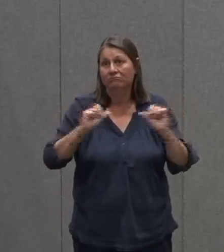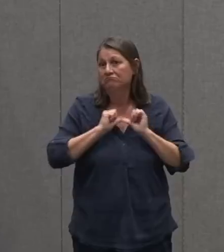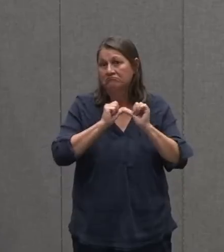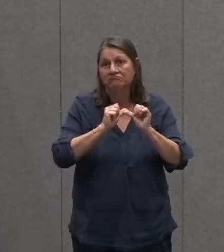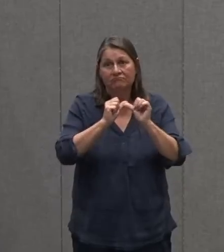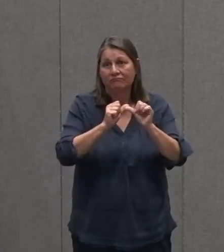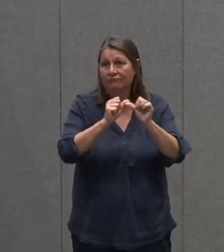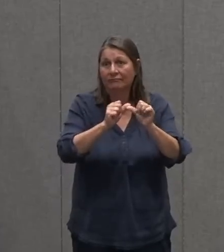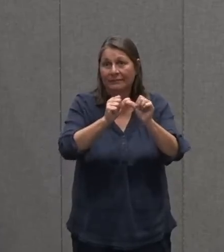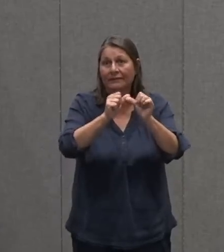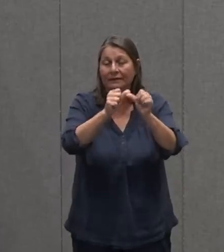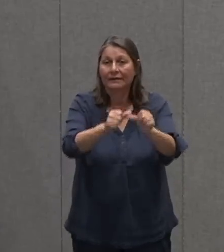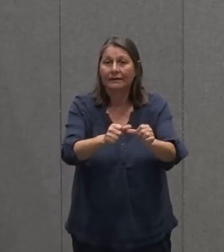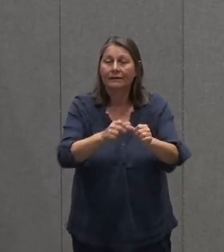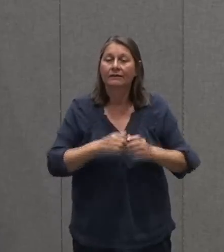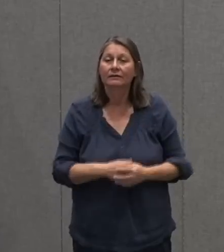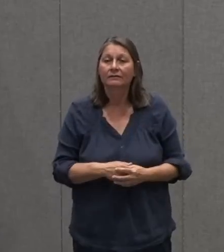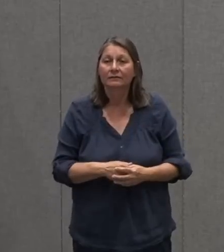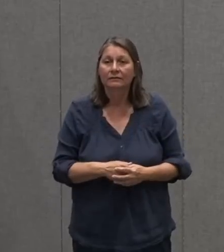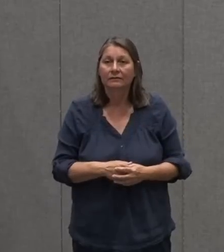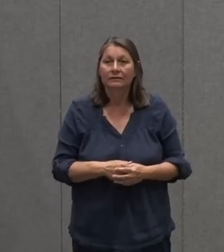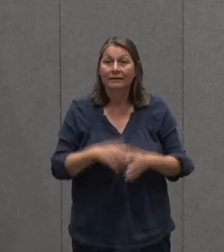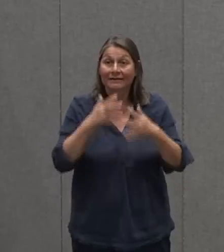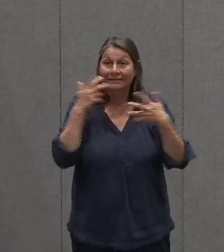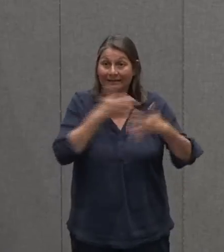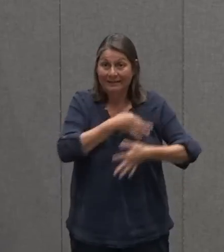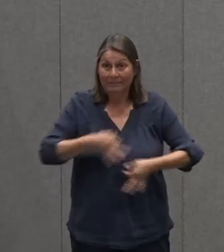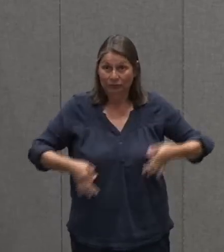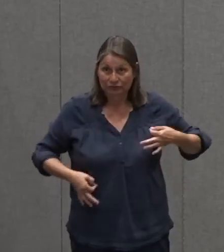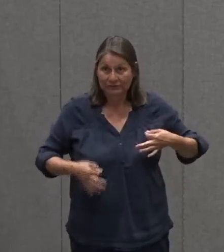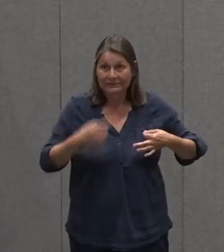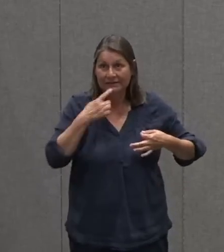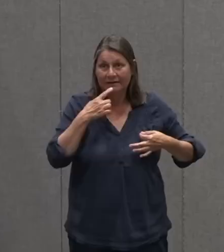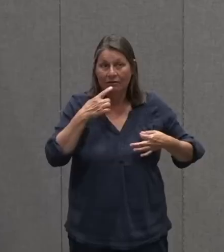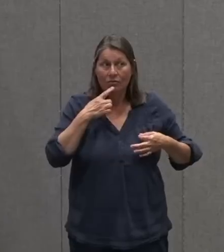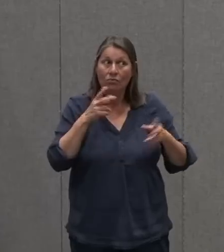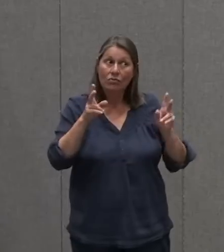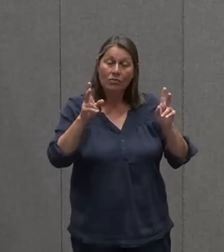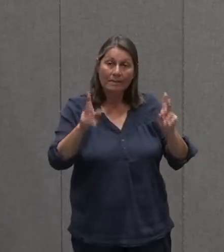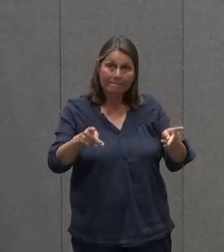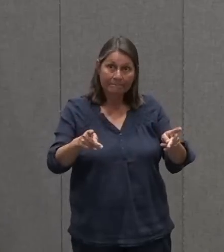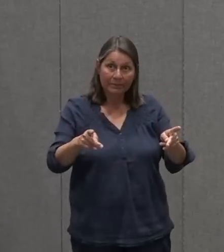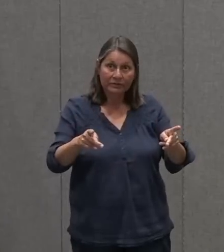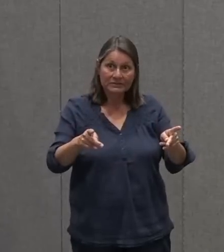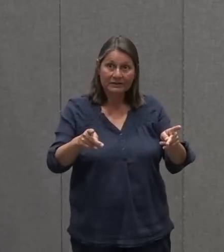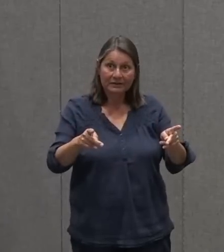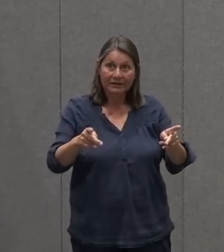And what he did is he said, the person who's going to be to take my place